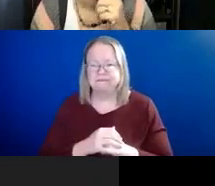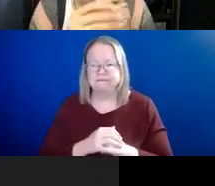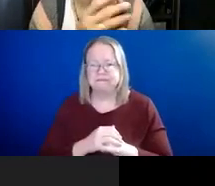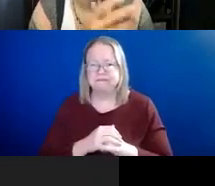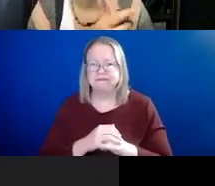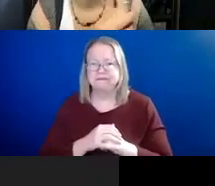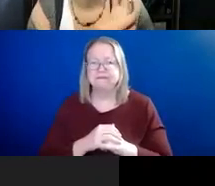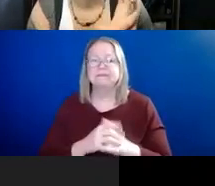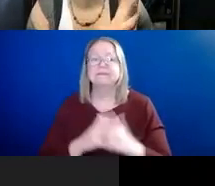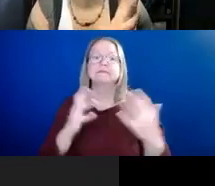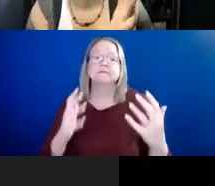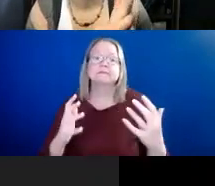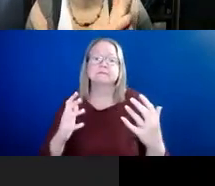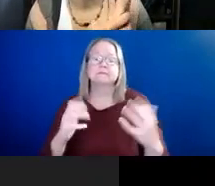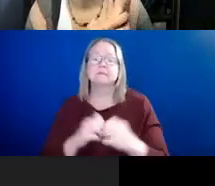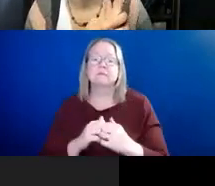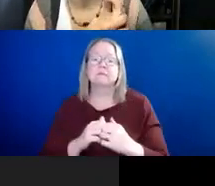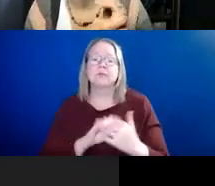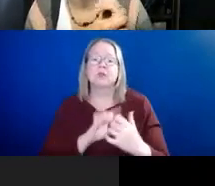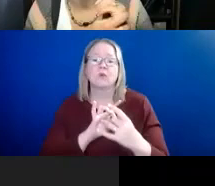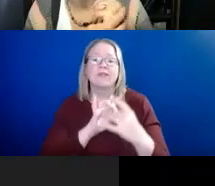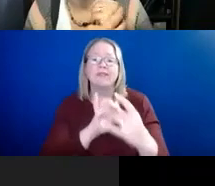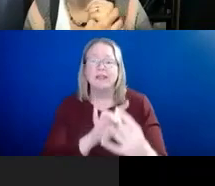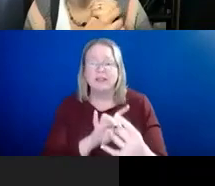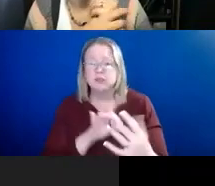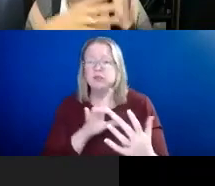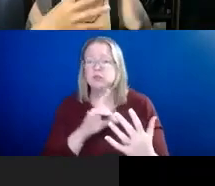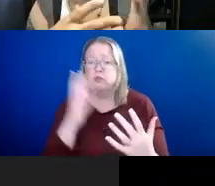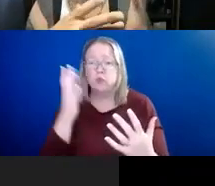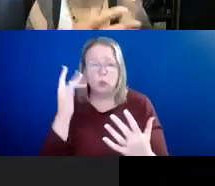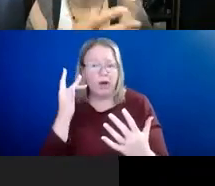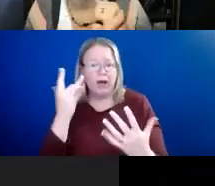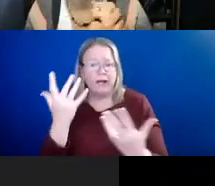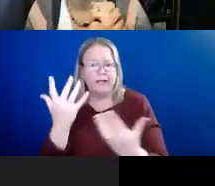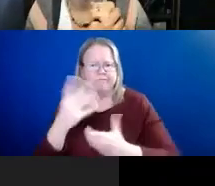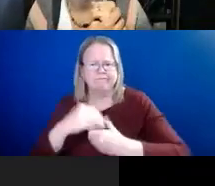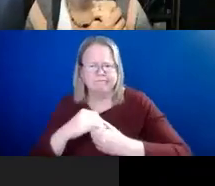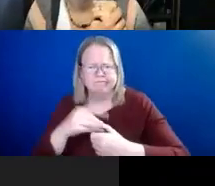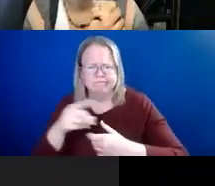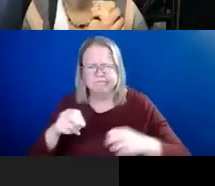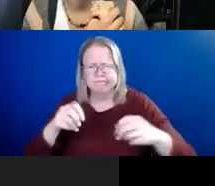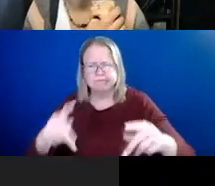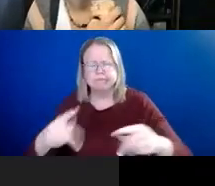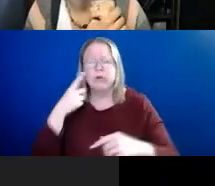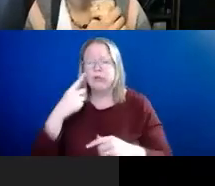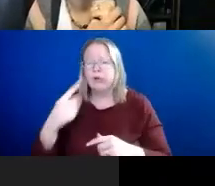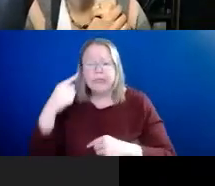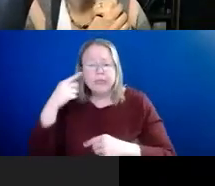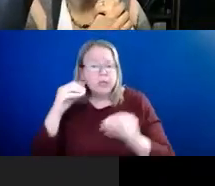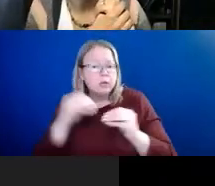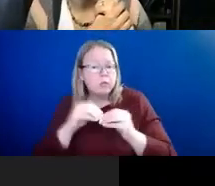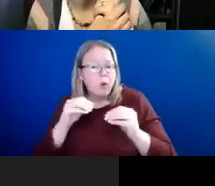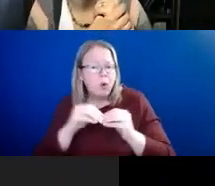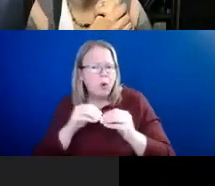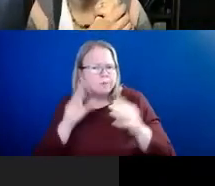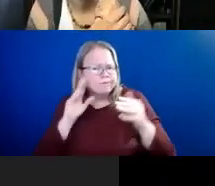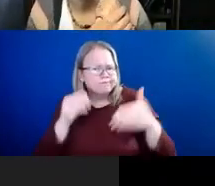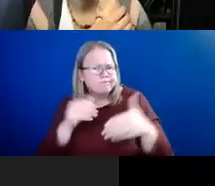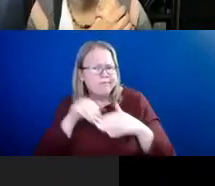13:18:49 Related to why embrace this opportunity of thinking more about excess. It is not just 13:18:53 about